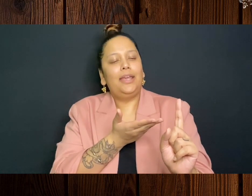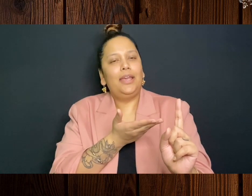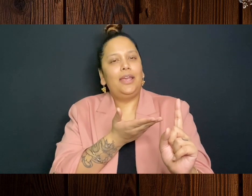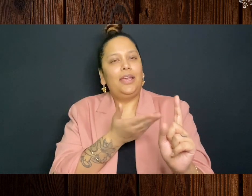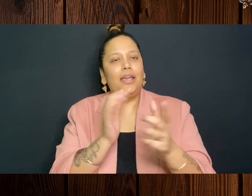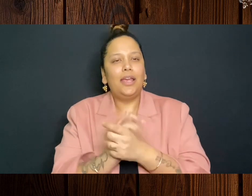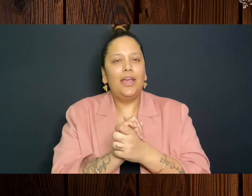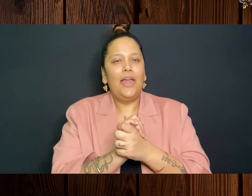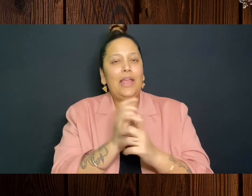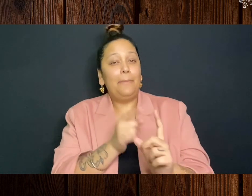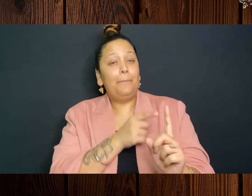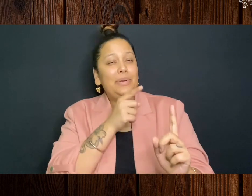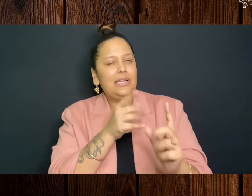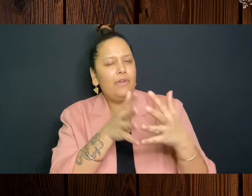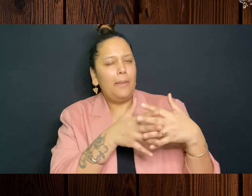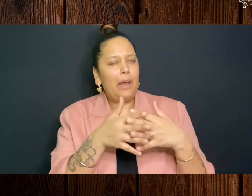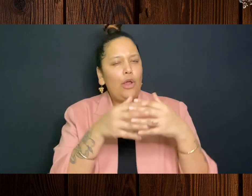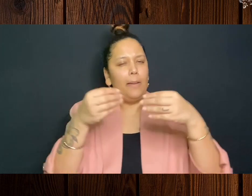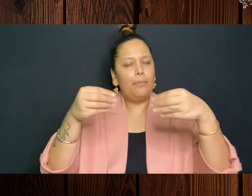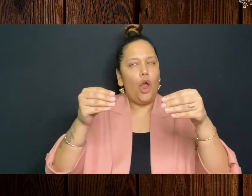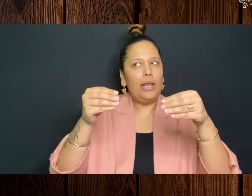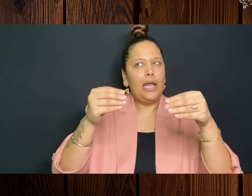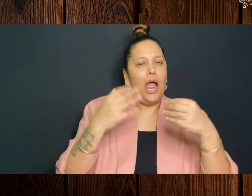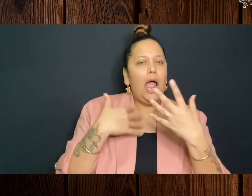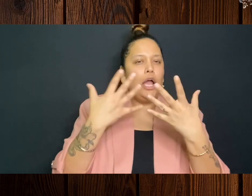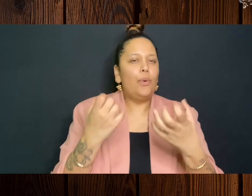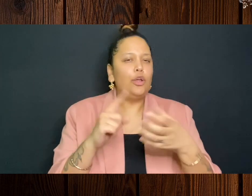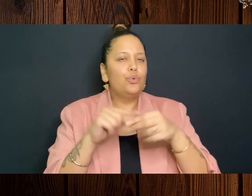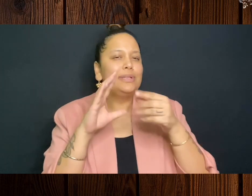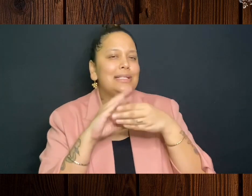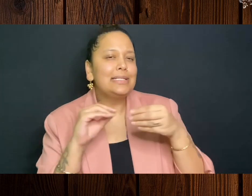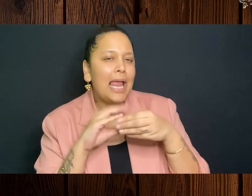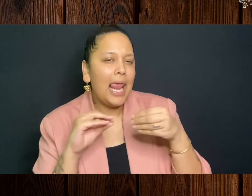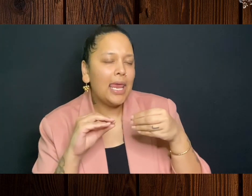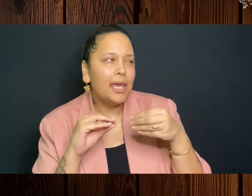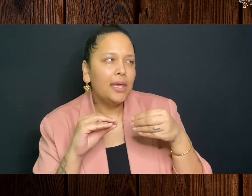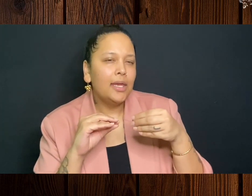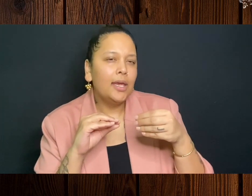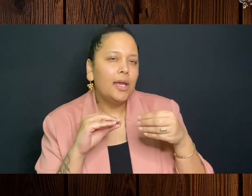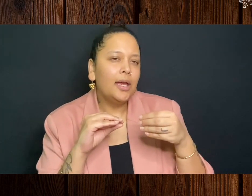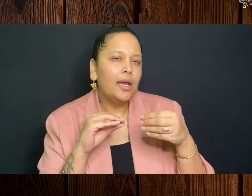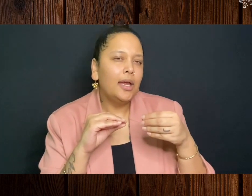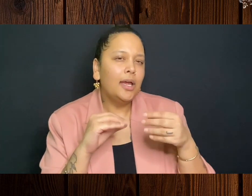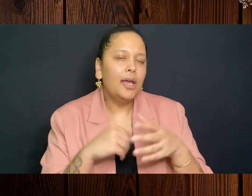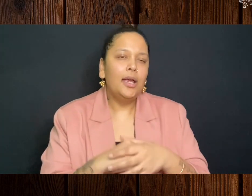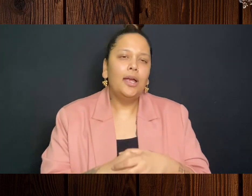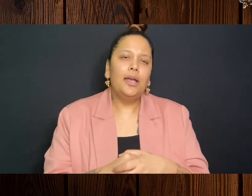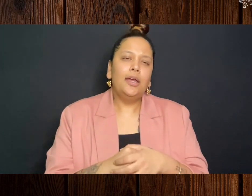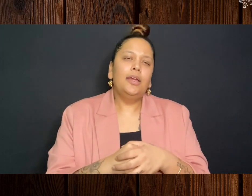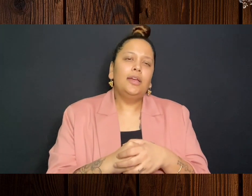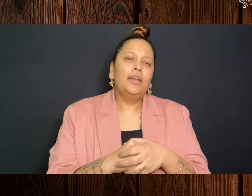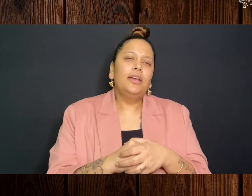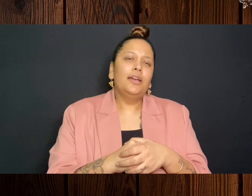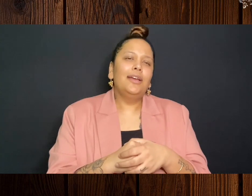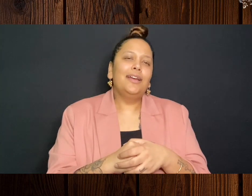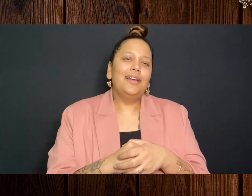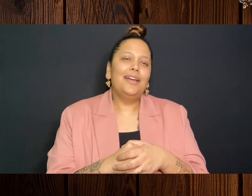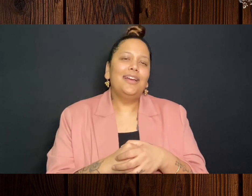it can be specific to the American market. I want to say